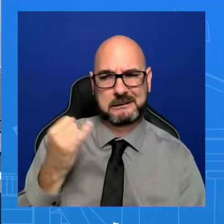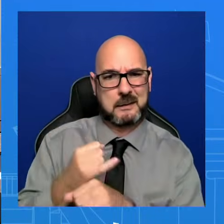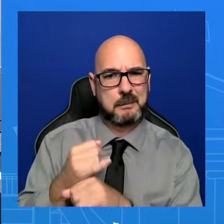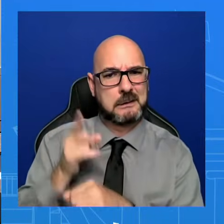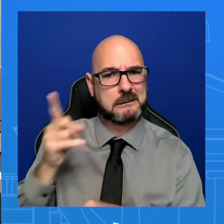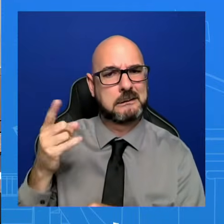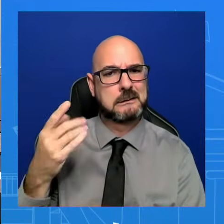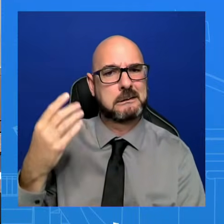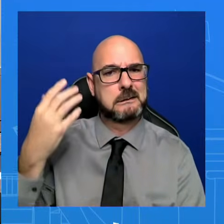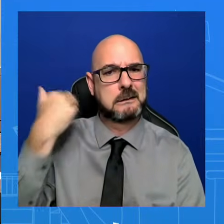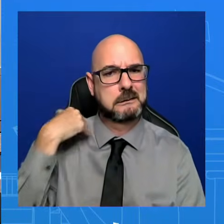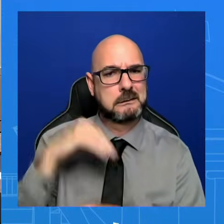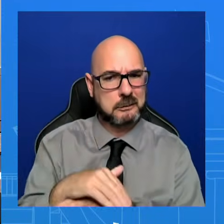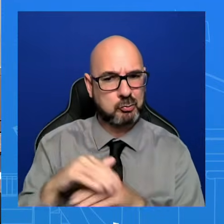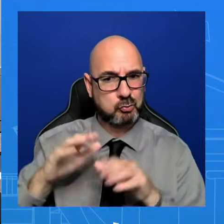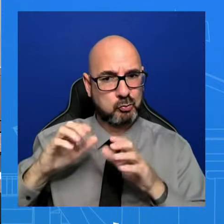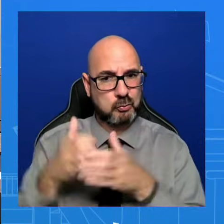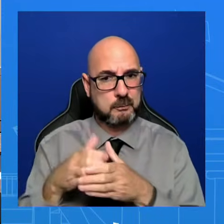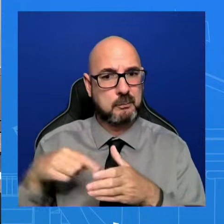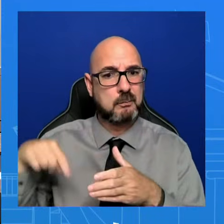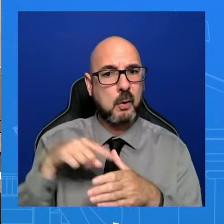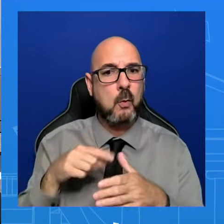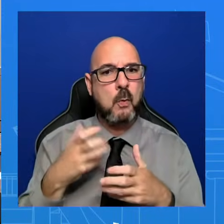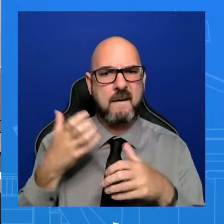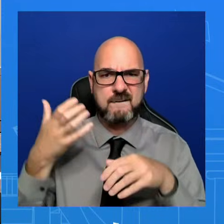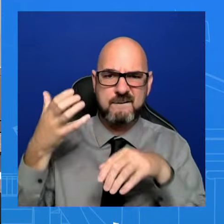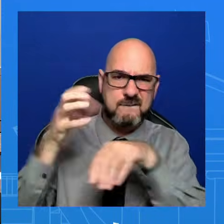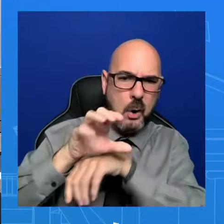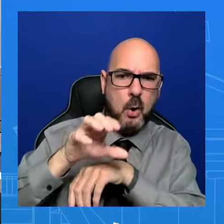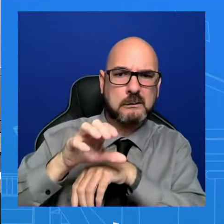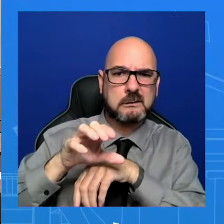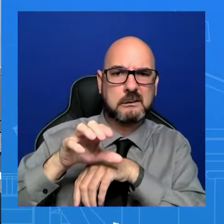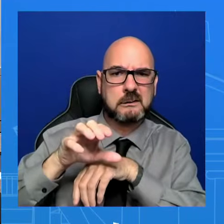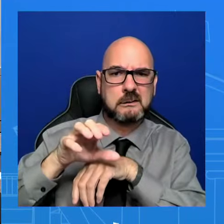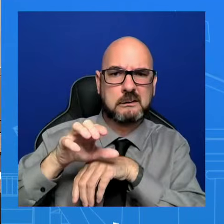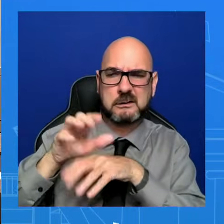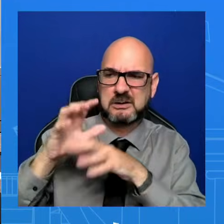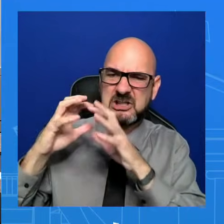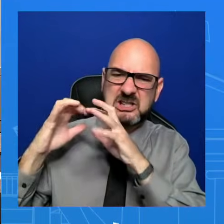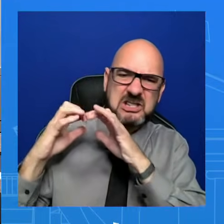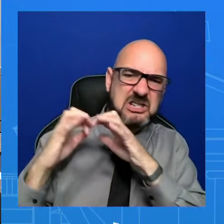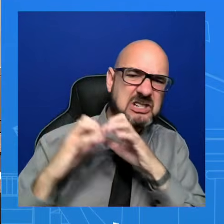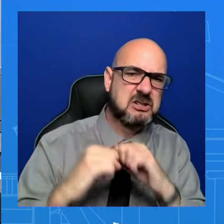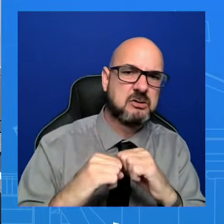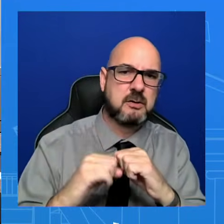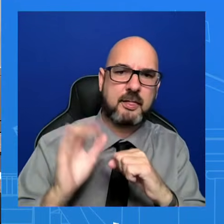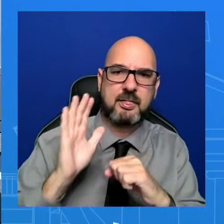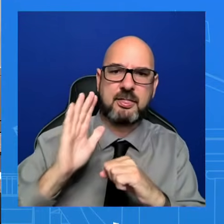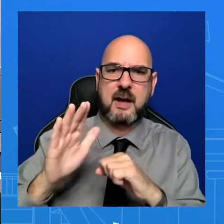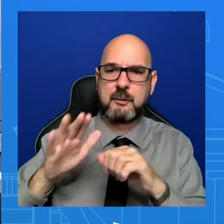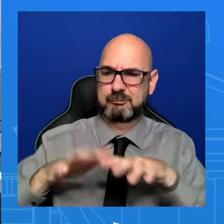that tried to forcibly dismantle the pro-Palestine encampment and the clash that resulted afterwards.